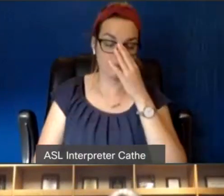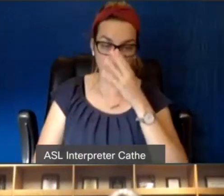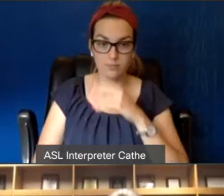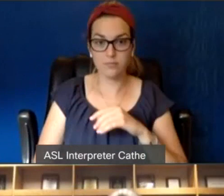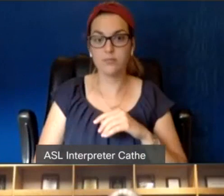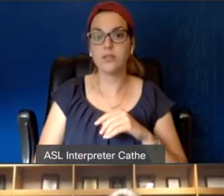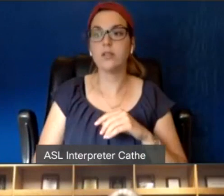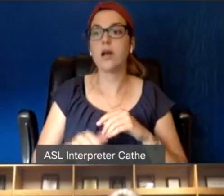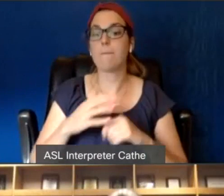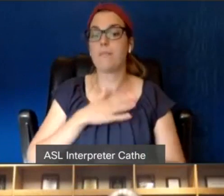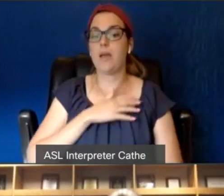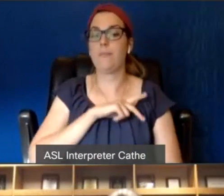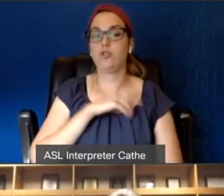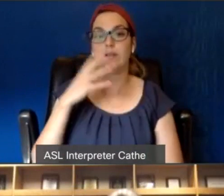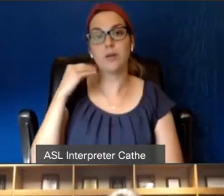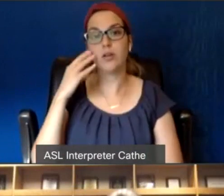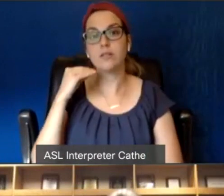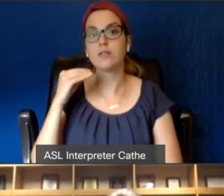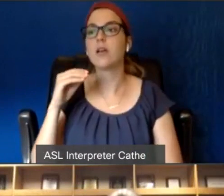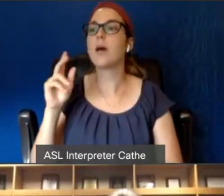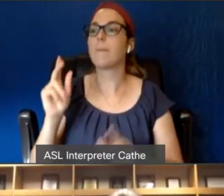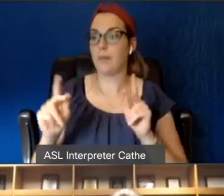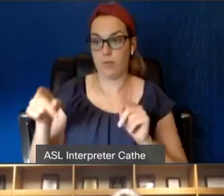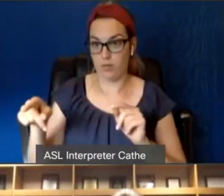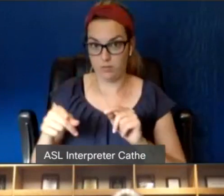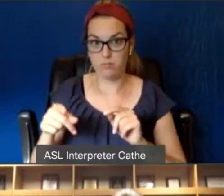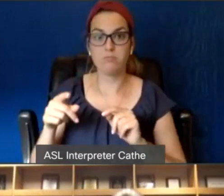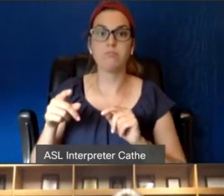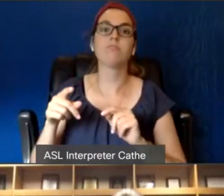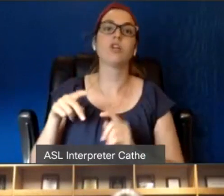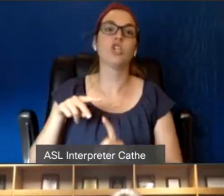individuals are involved with the law and they get drug